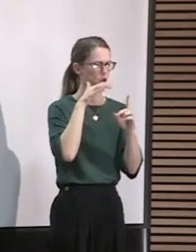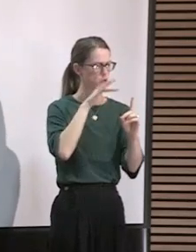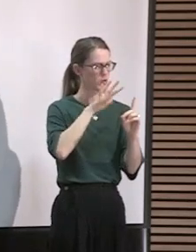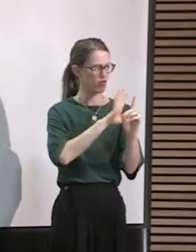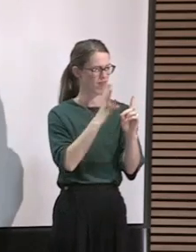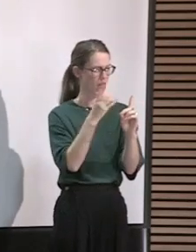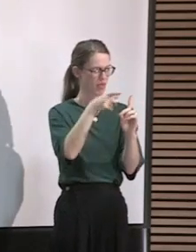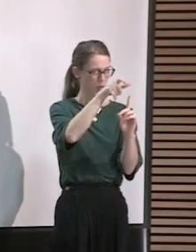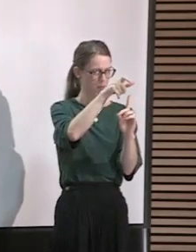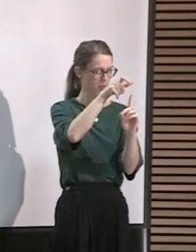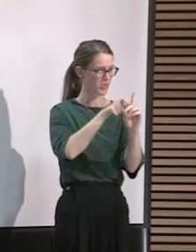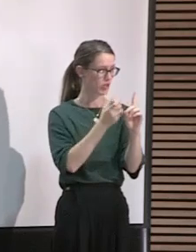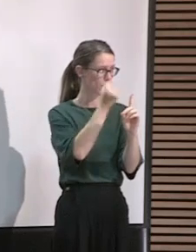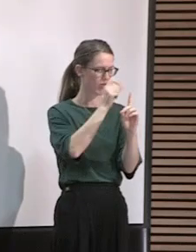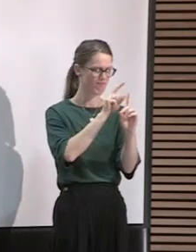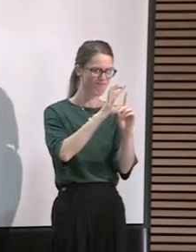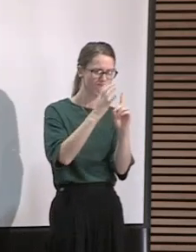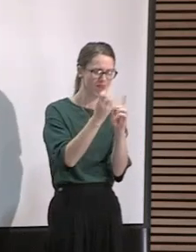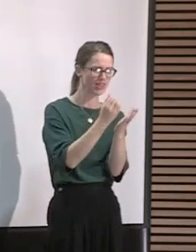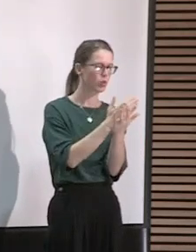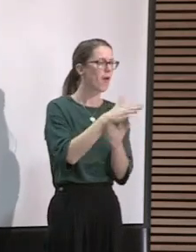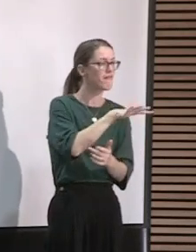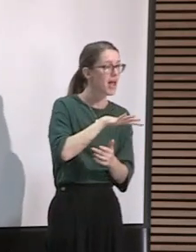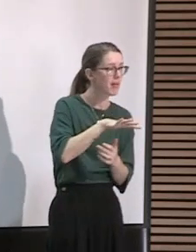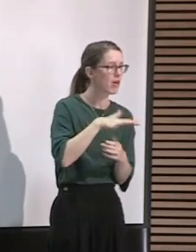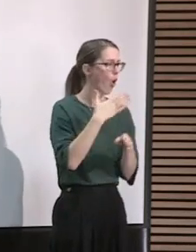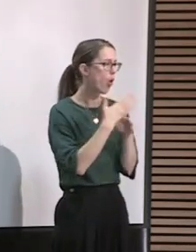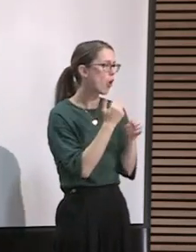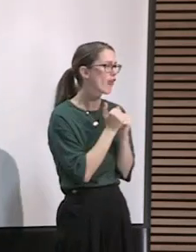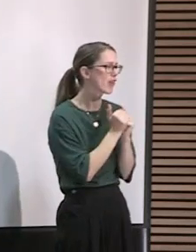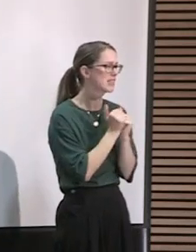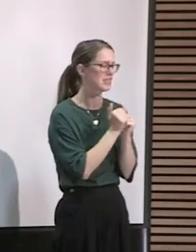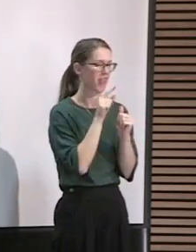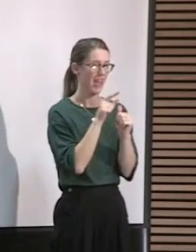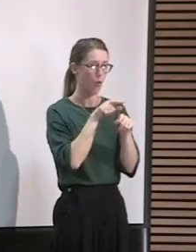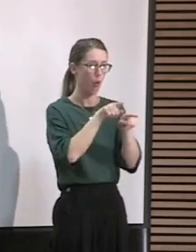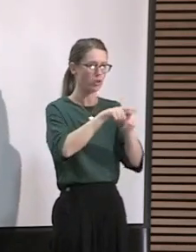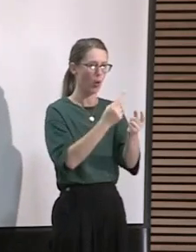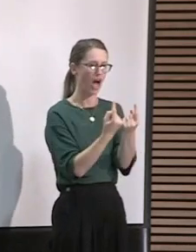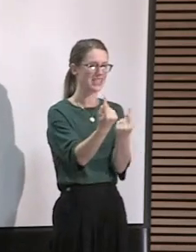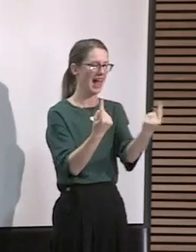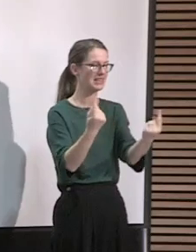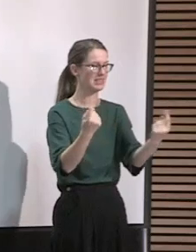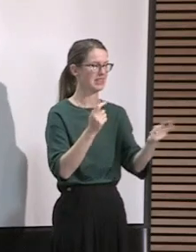happens immediately. That's part of the first priority - to find out who the close contacts are, make sure that